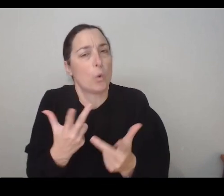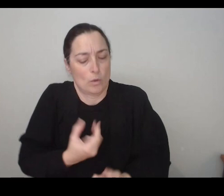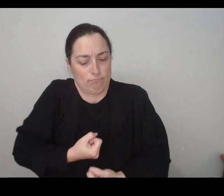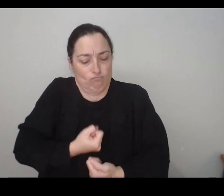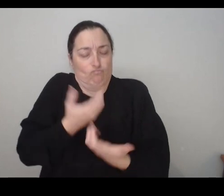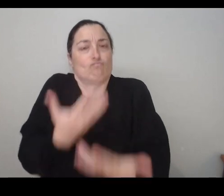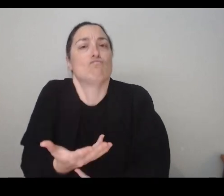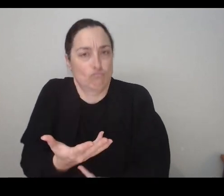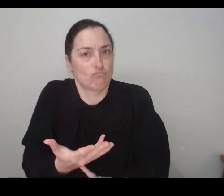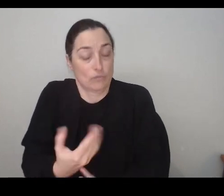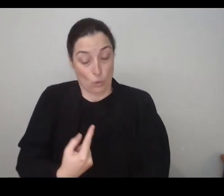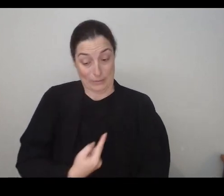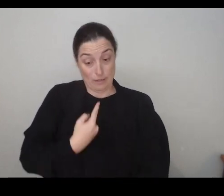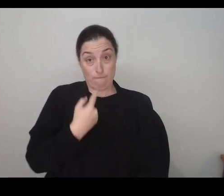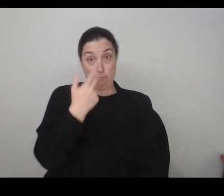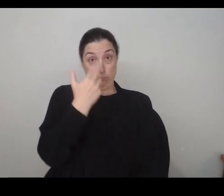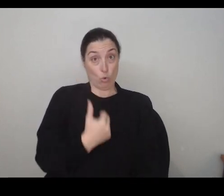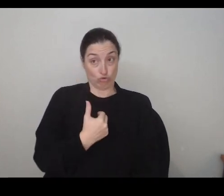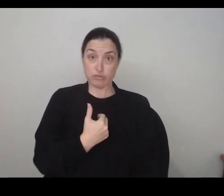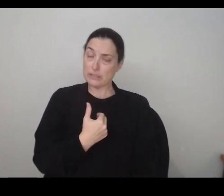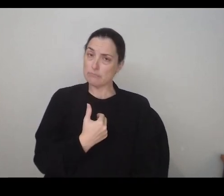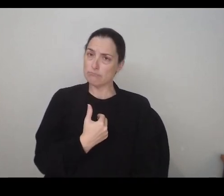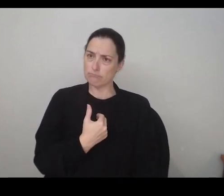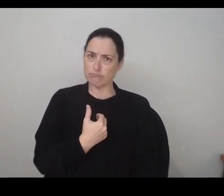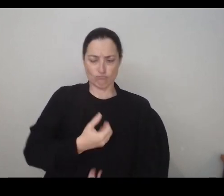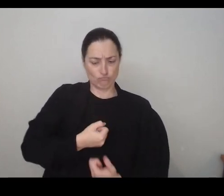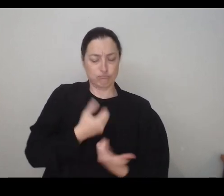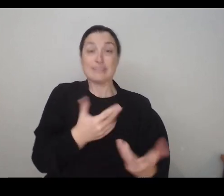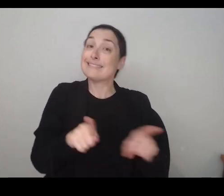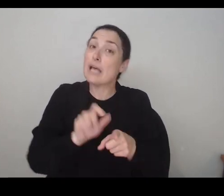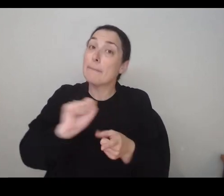as well as the writing, his last writing at that moment.